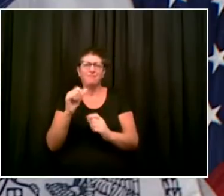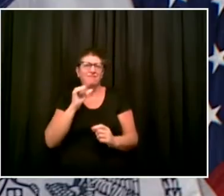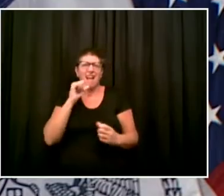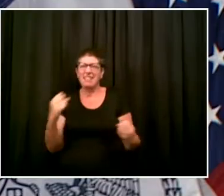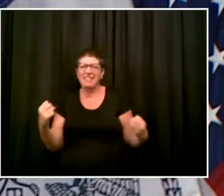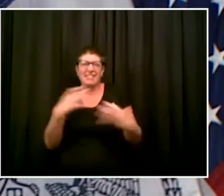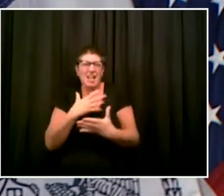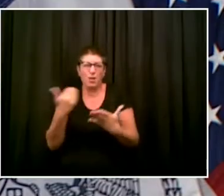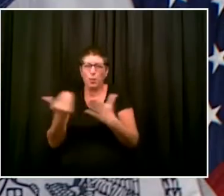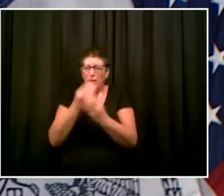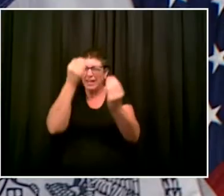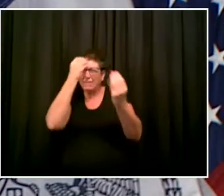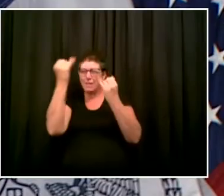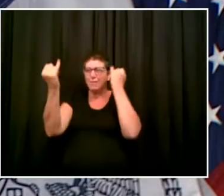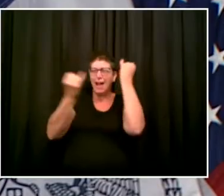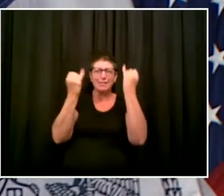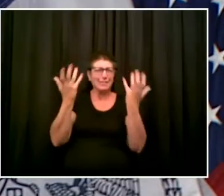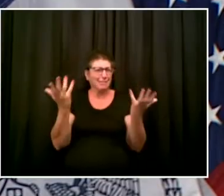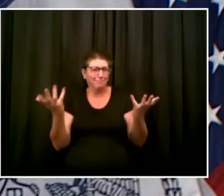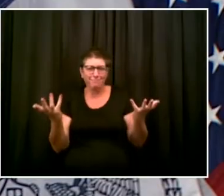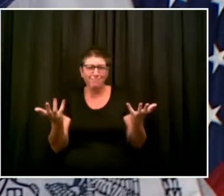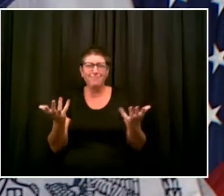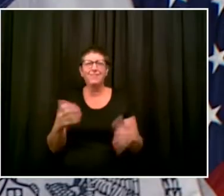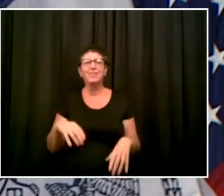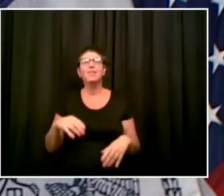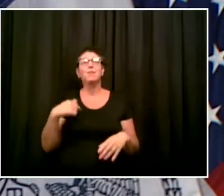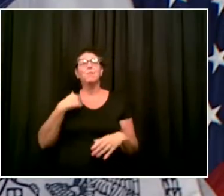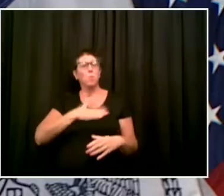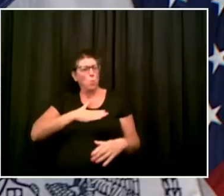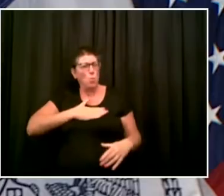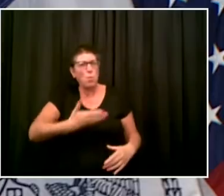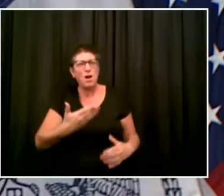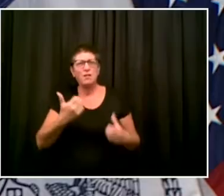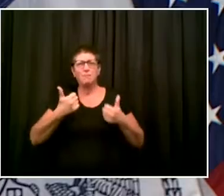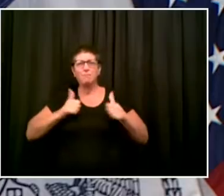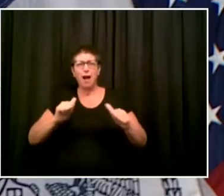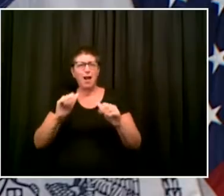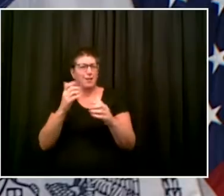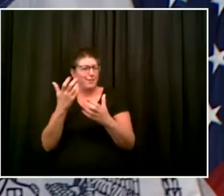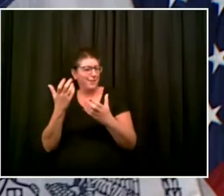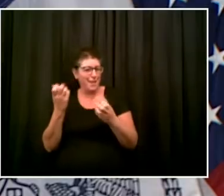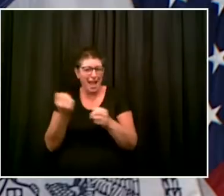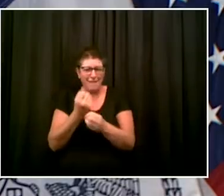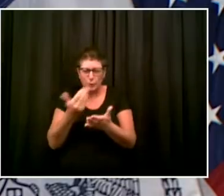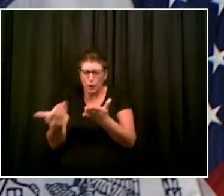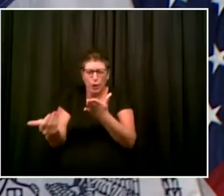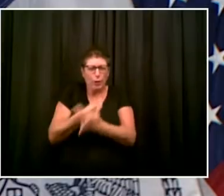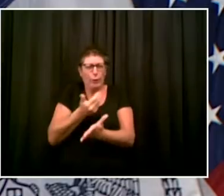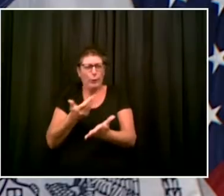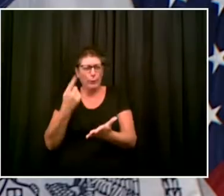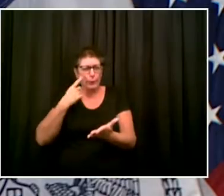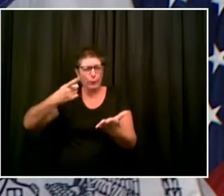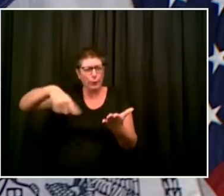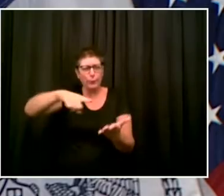NOT AFRAID OF CHANGE. N EWYKORE RSA RE NOAFT RA OIDF